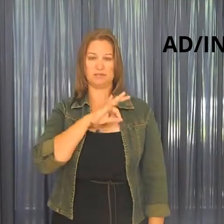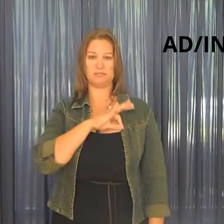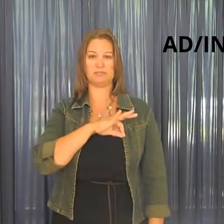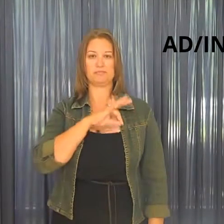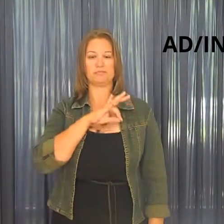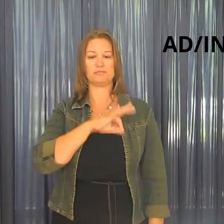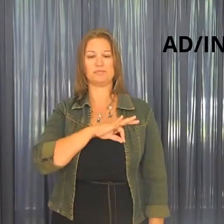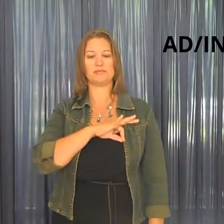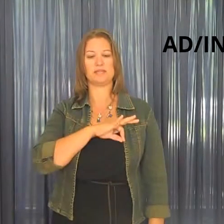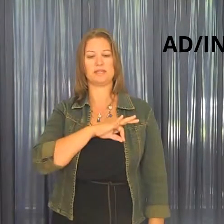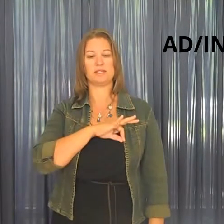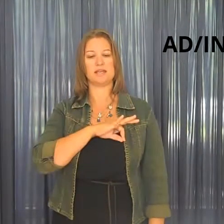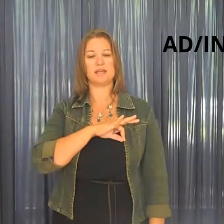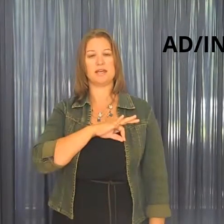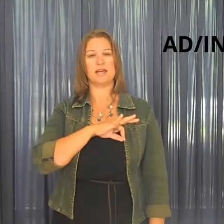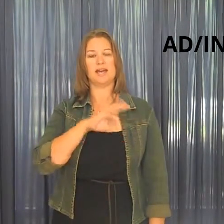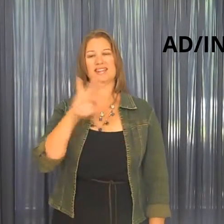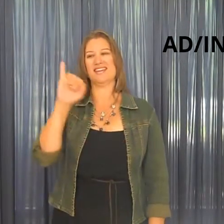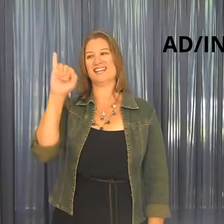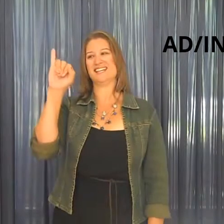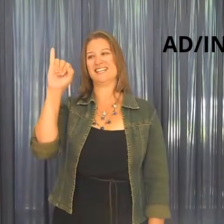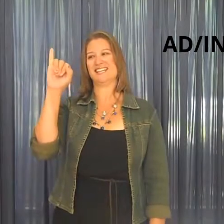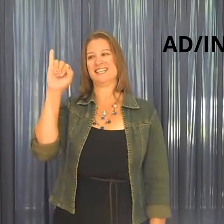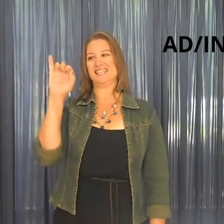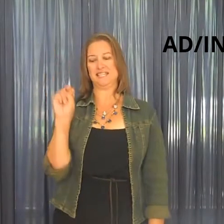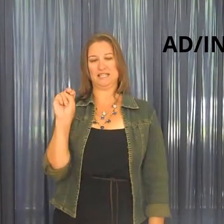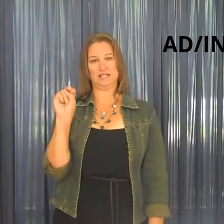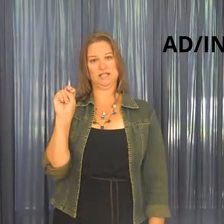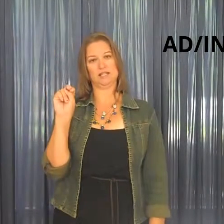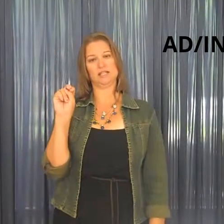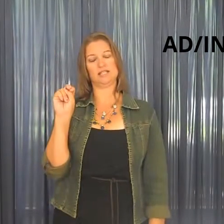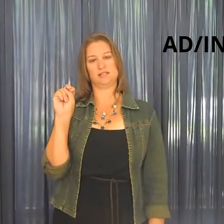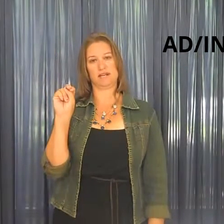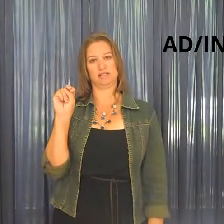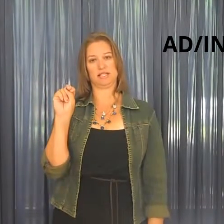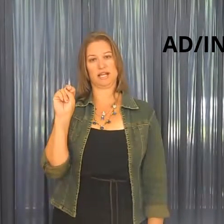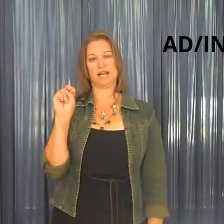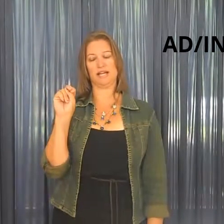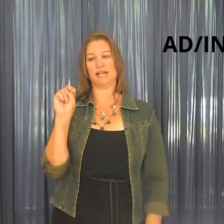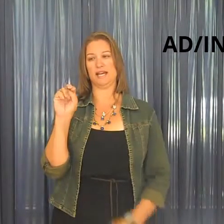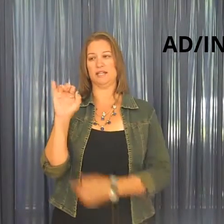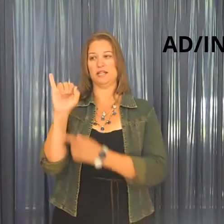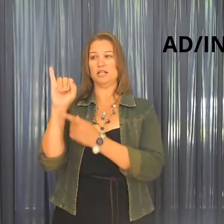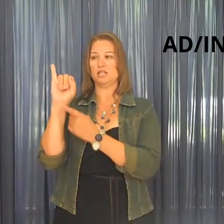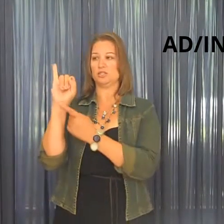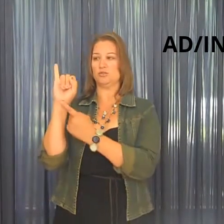a pocket. And then "in" is spelled I-N.